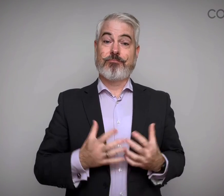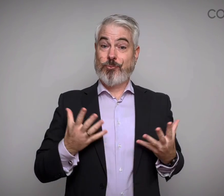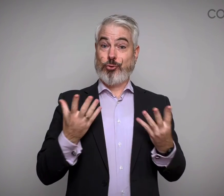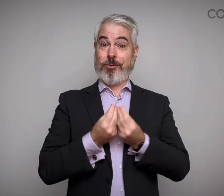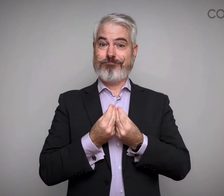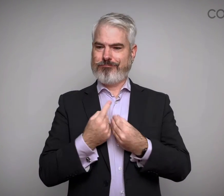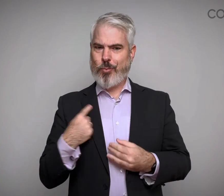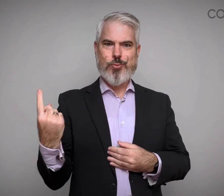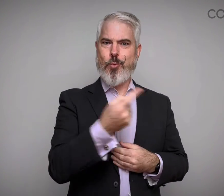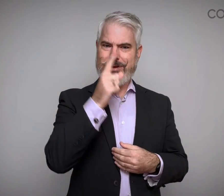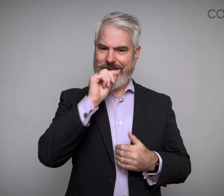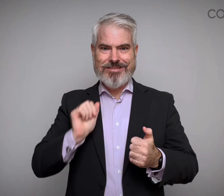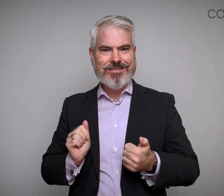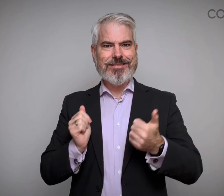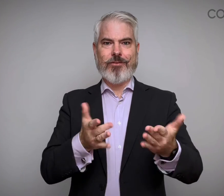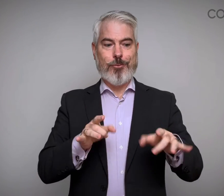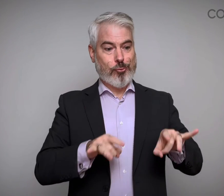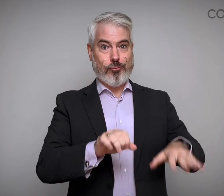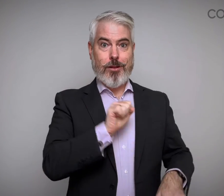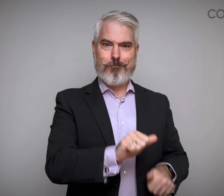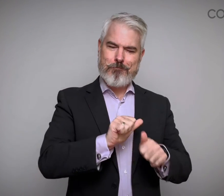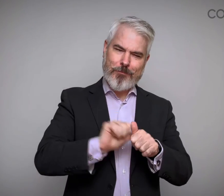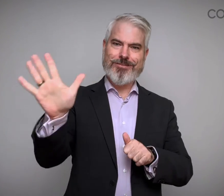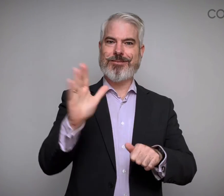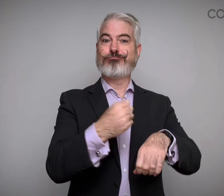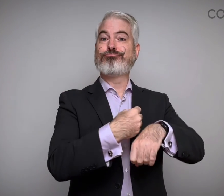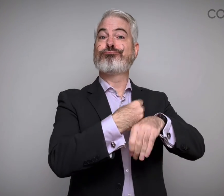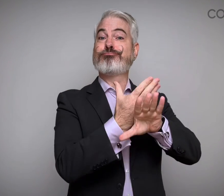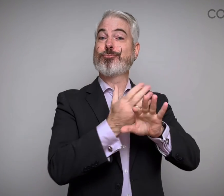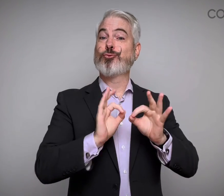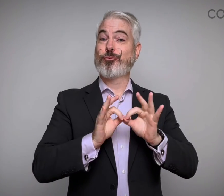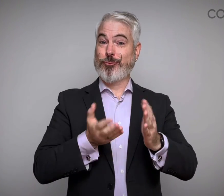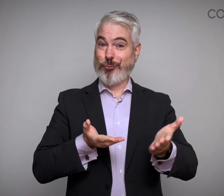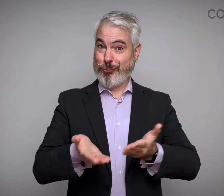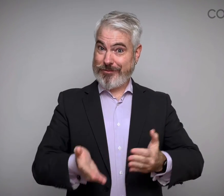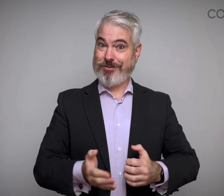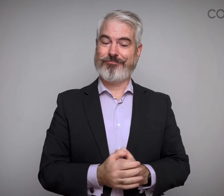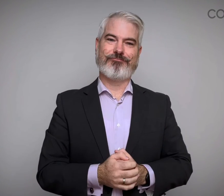Together we can deliver the best video remote interpreting service in Australia.